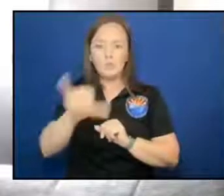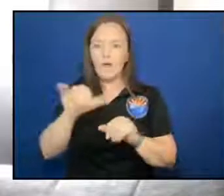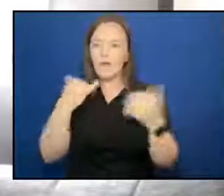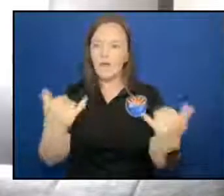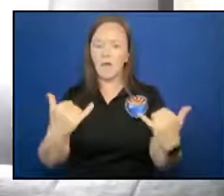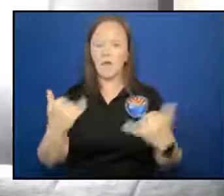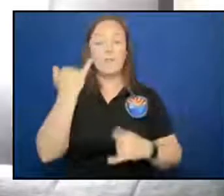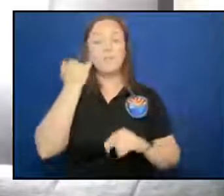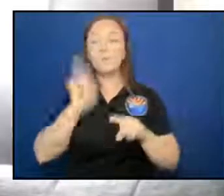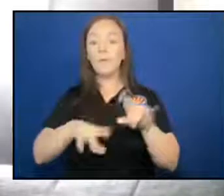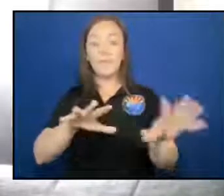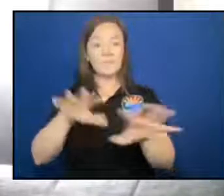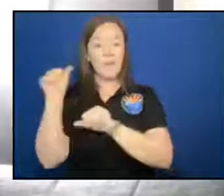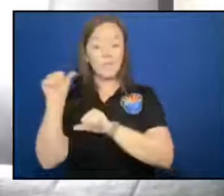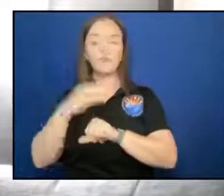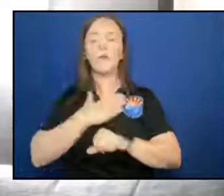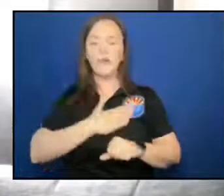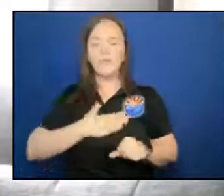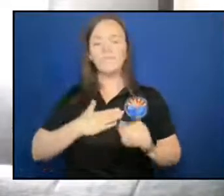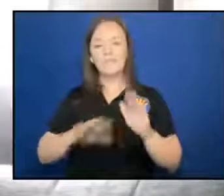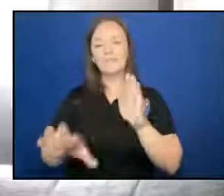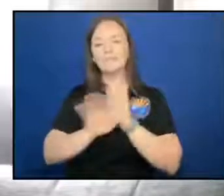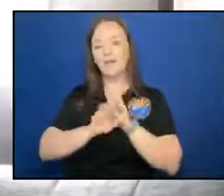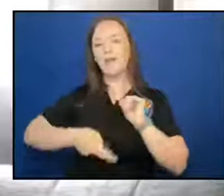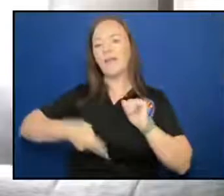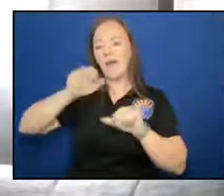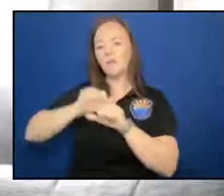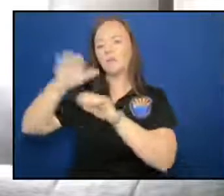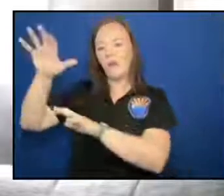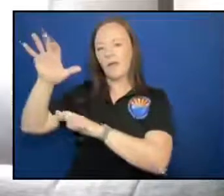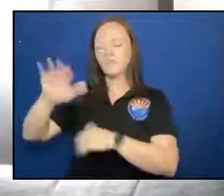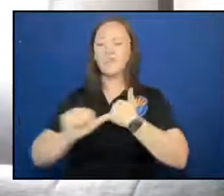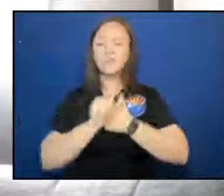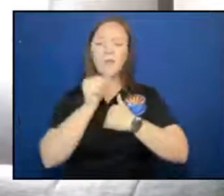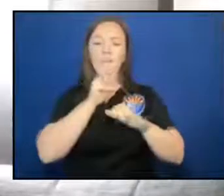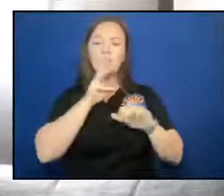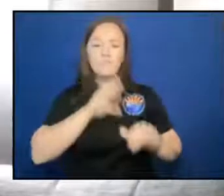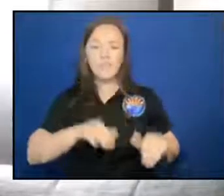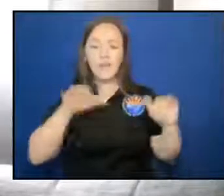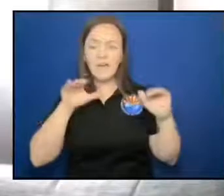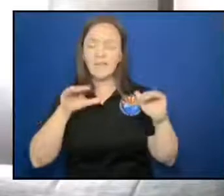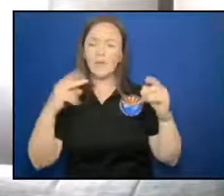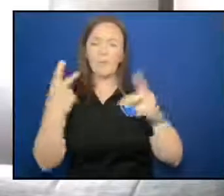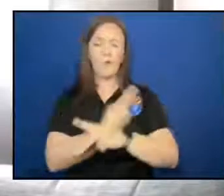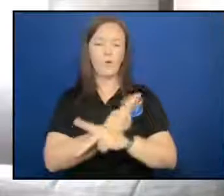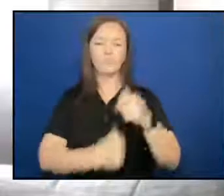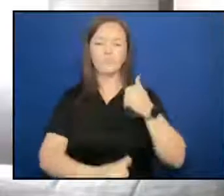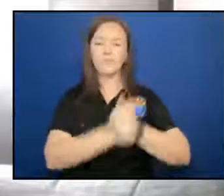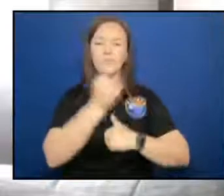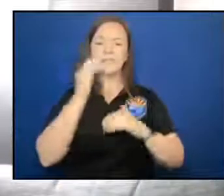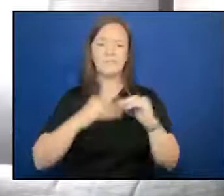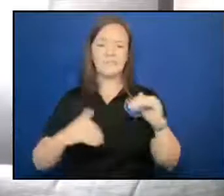ASH GOES DOWN THE HILL AND SO THAT'S DEFINITELY WHAT WE ARE LOOKING AT TOMORROW AND WEDNESDAY SO ANY SIGNIFICANT THUNDERSTORM WILL HAVE AN OPPORTUNITY TO